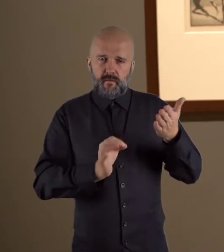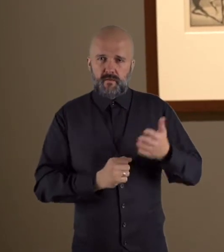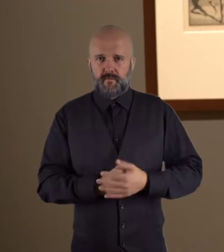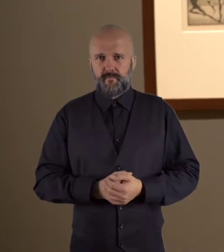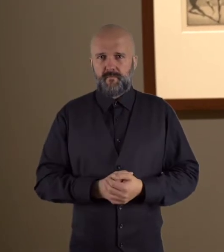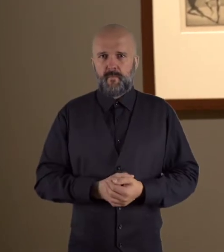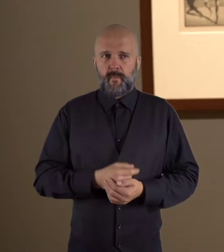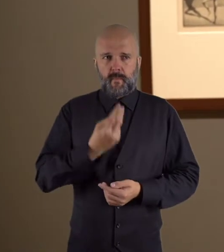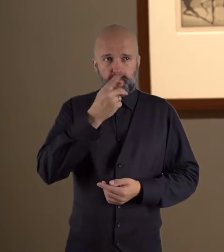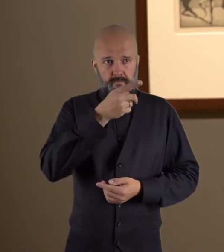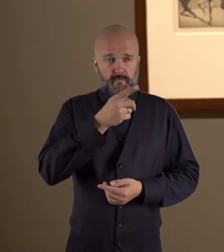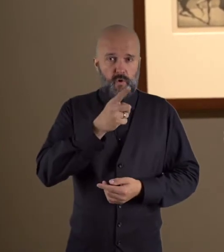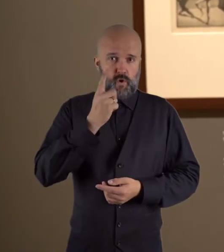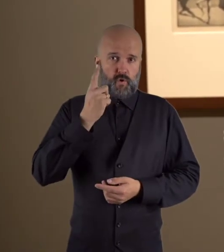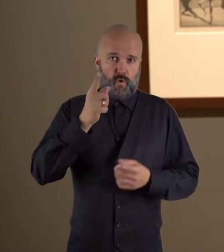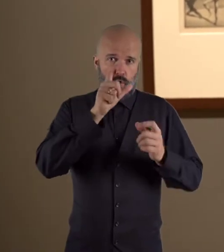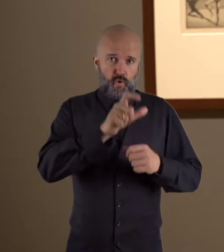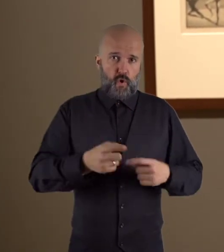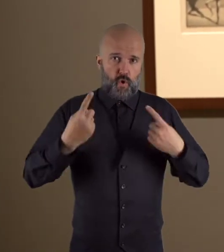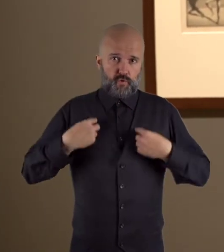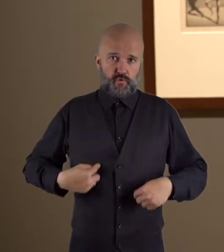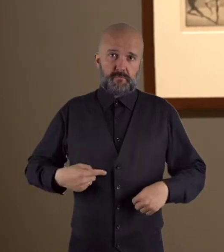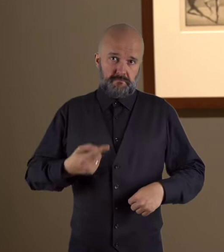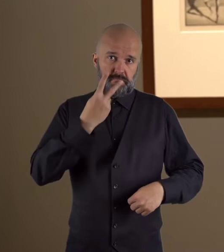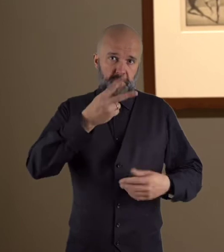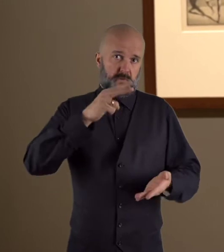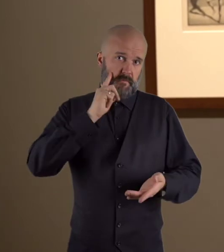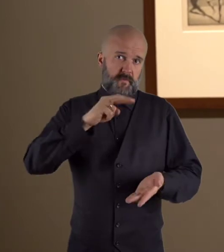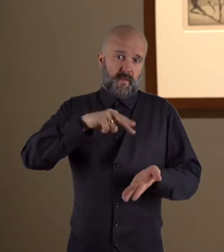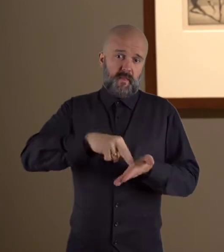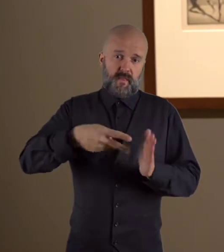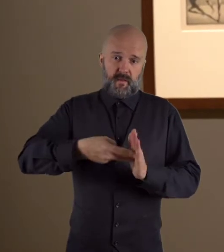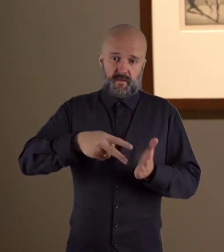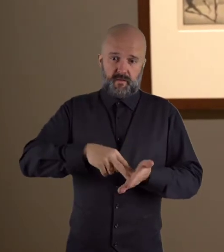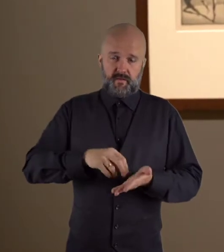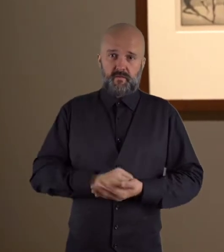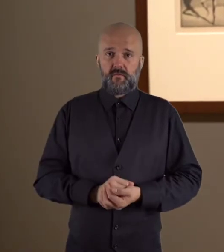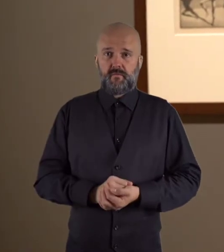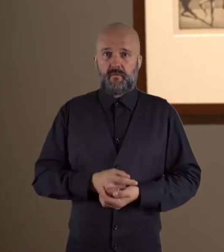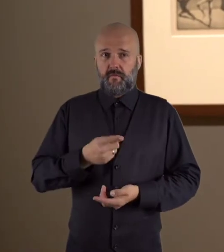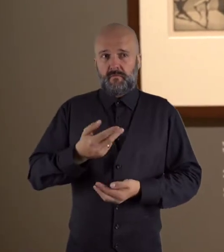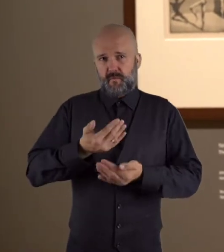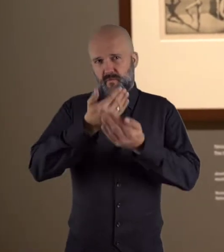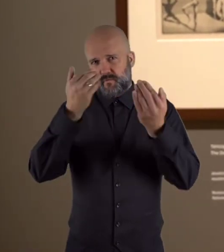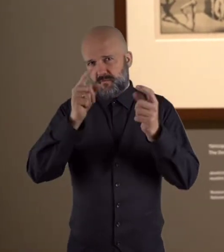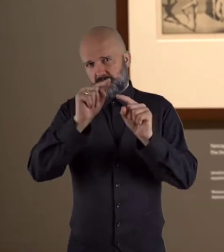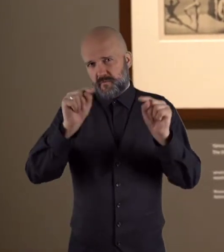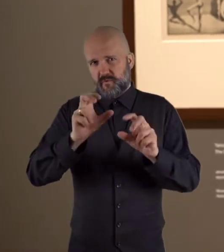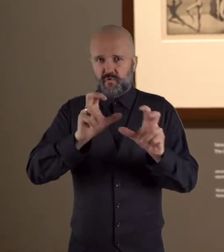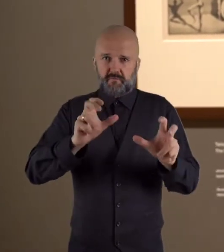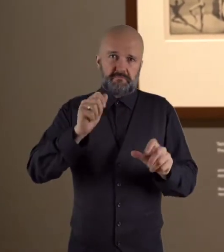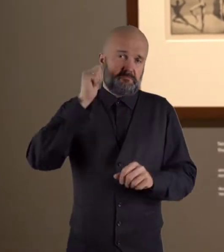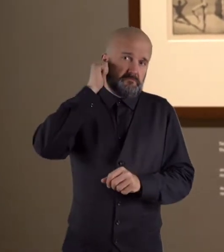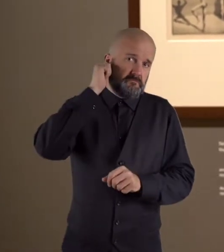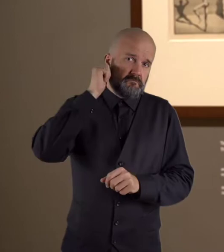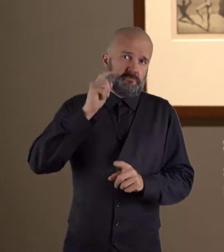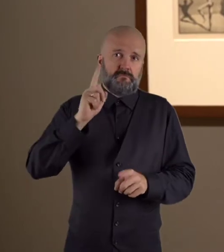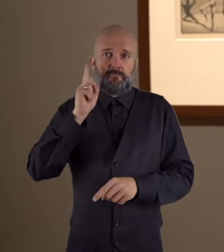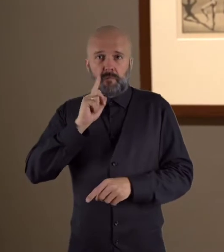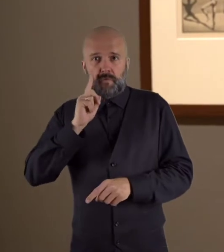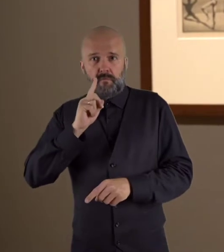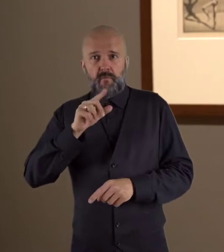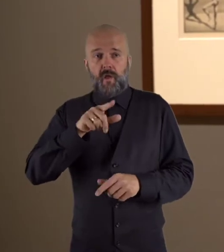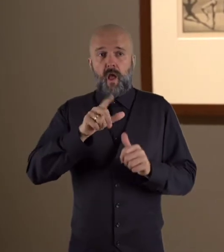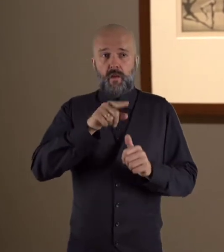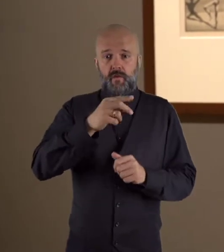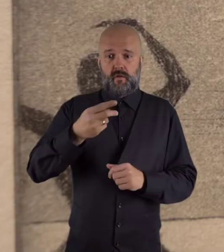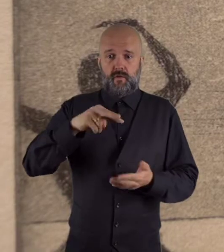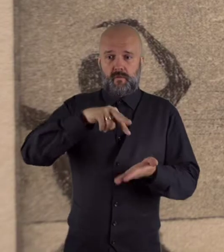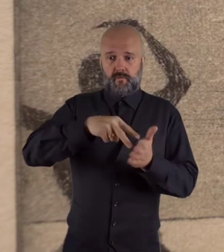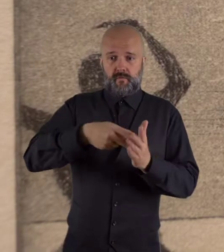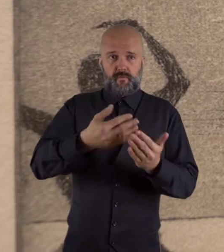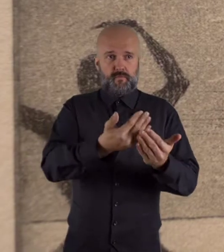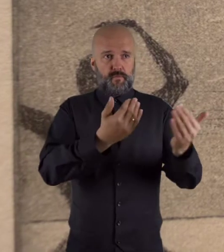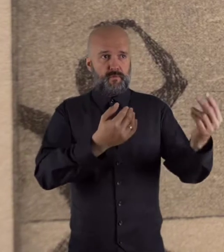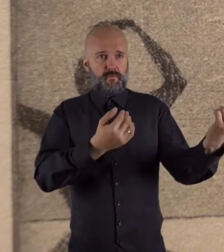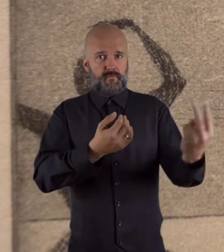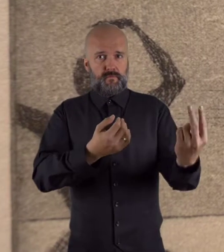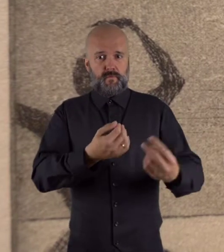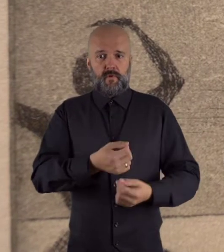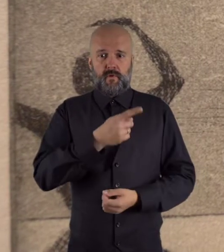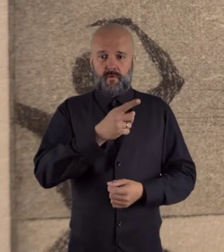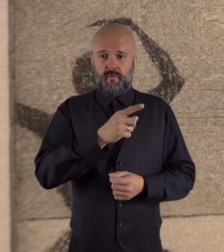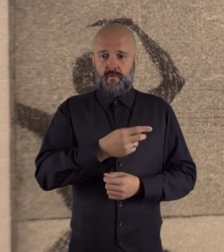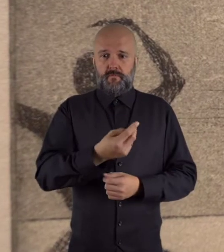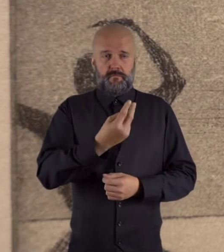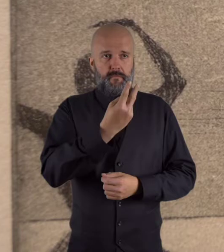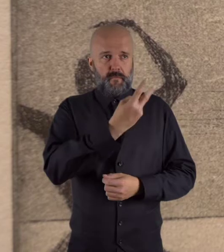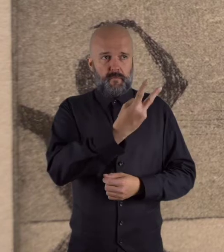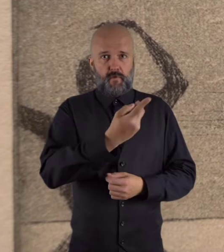on which you can see a person really dancing, naked, with androgenic features, it is difficult to say whether it is a man or a woman who dances in front of someone, this someone is a couple quite theatrically dressed,